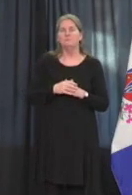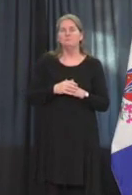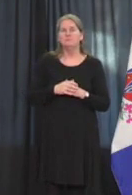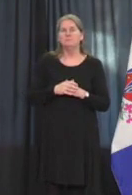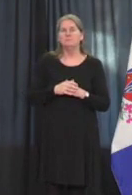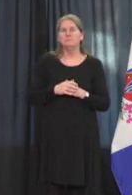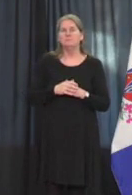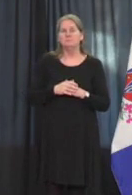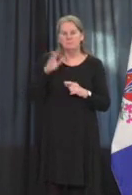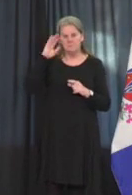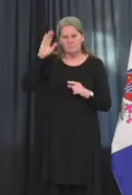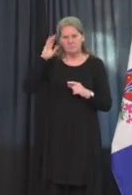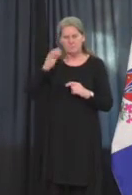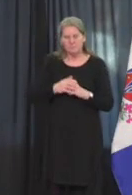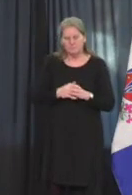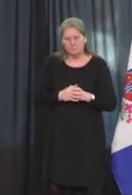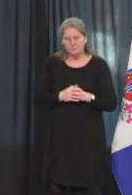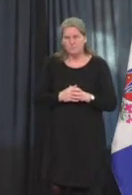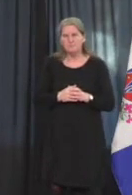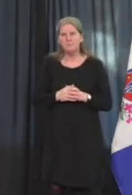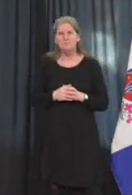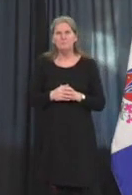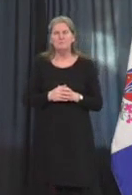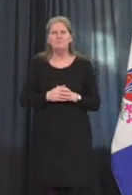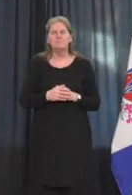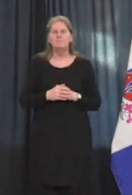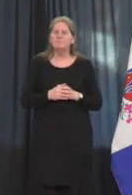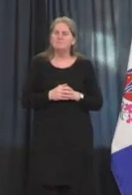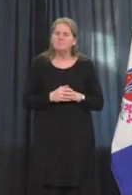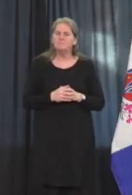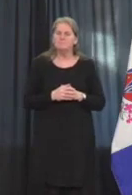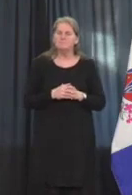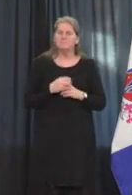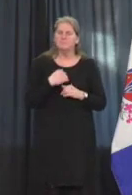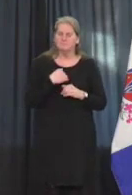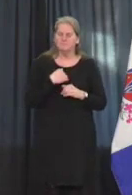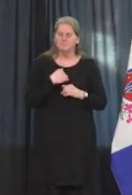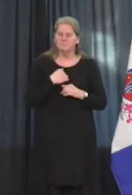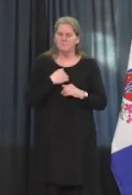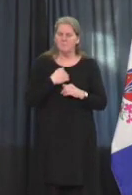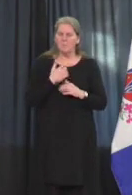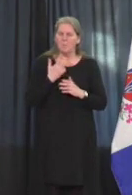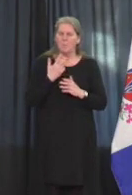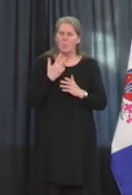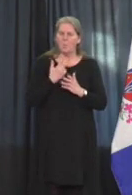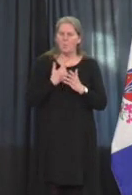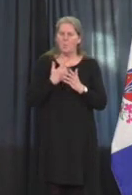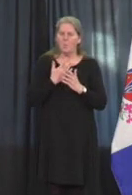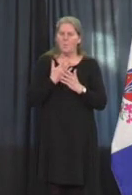YES, HI. WONDERING WHAT HAPPENS FOR THOSE TRANSITING THROUGH THE TERRITORY